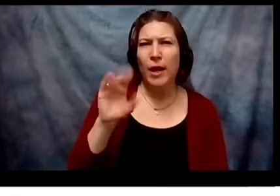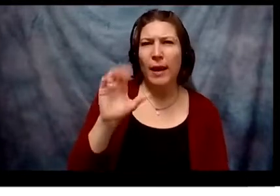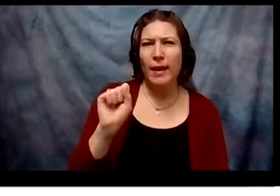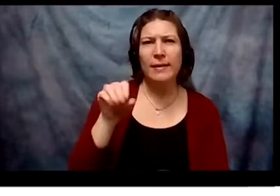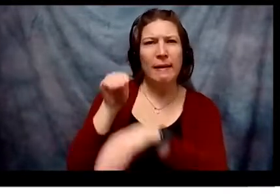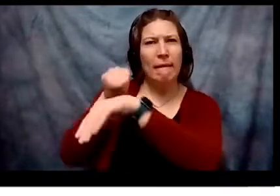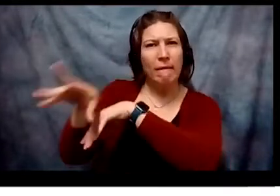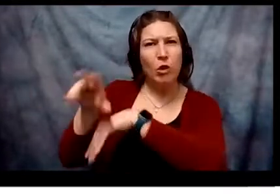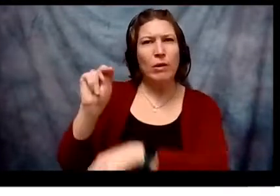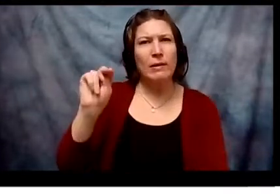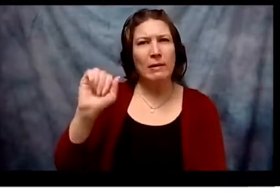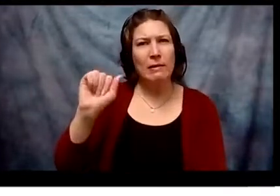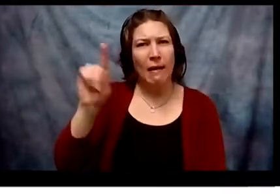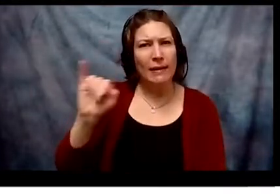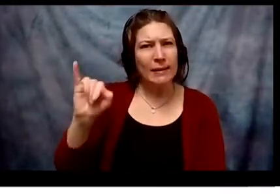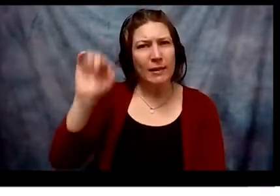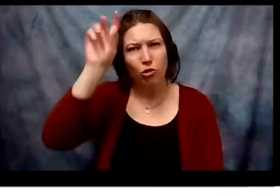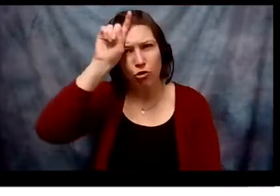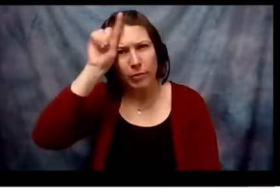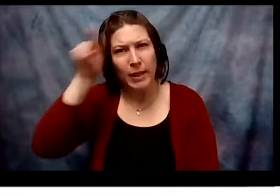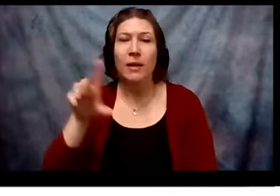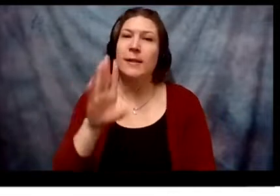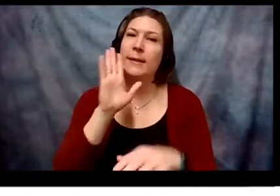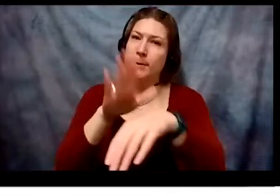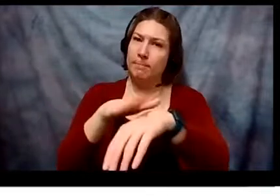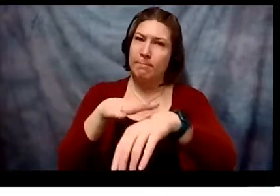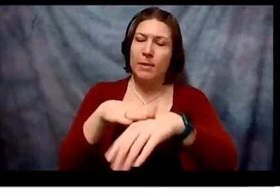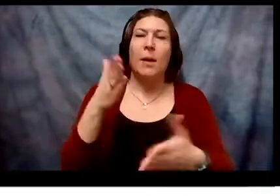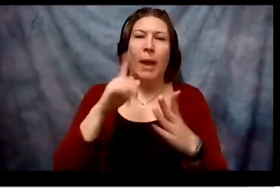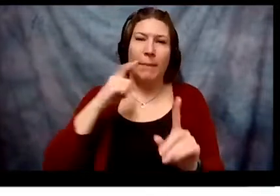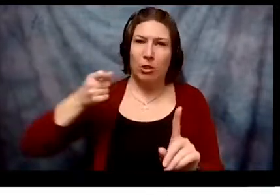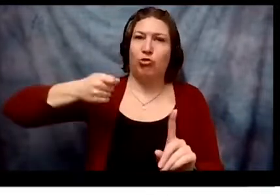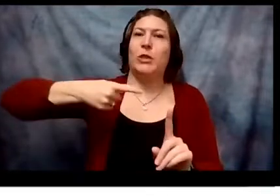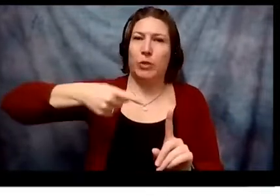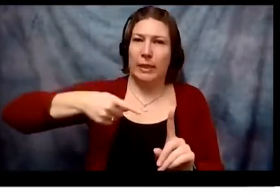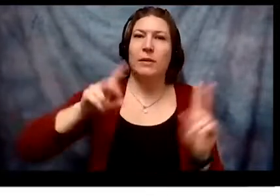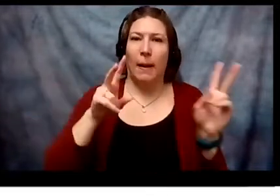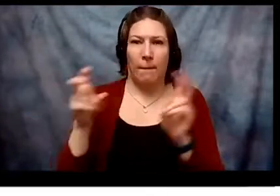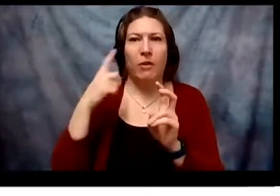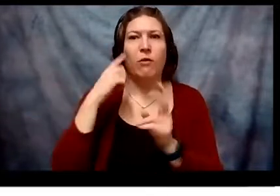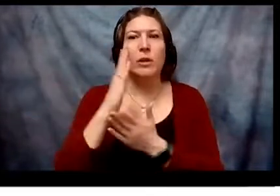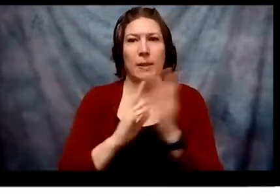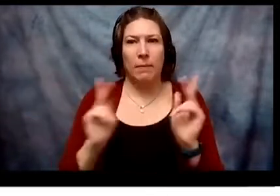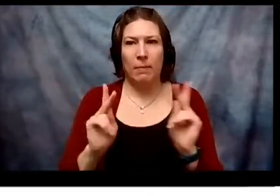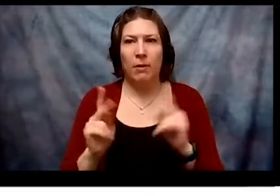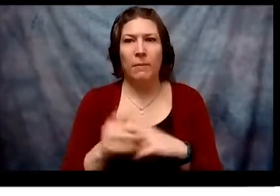Nazi Germany. A warning that this might be a triggering topic for some of us. And it's about